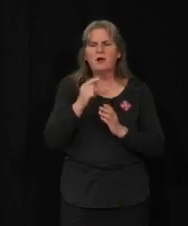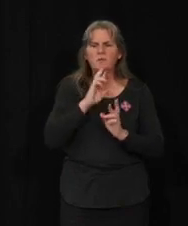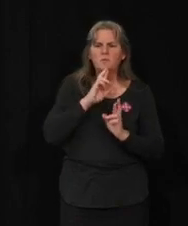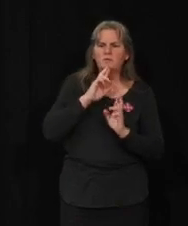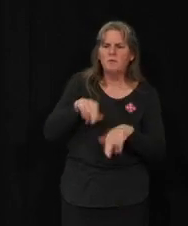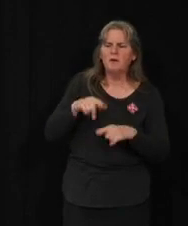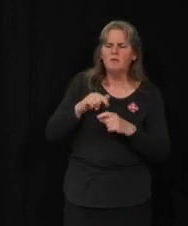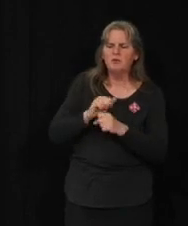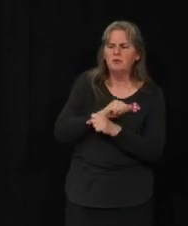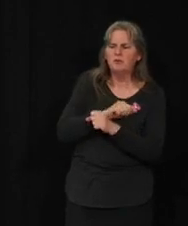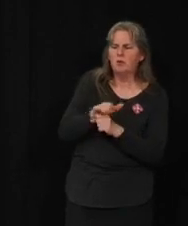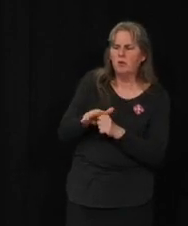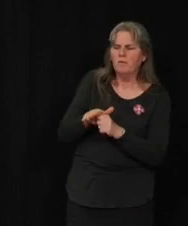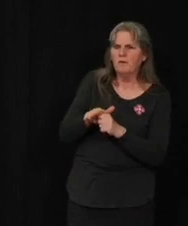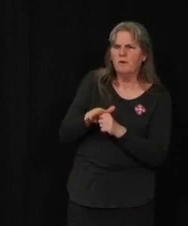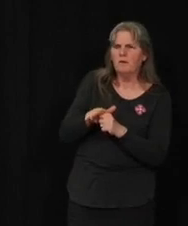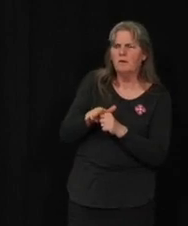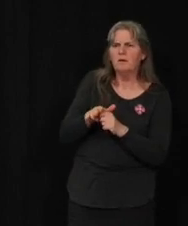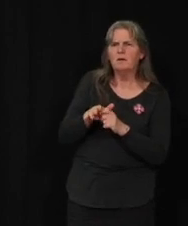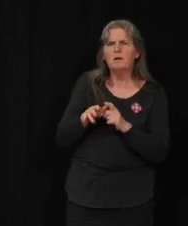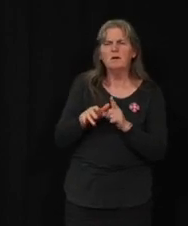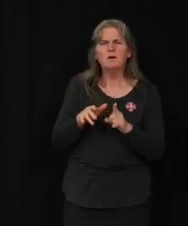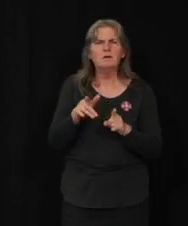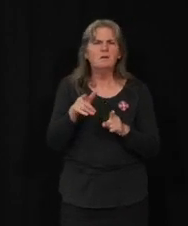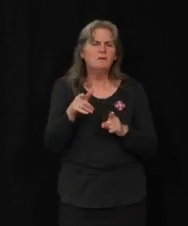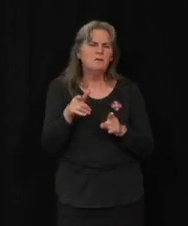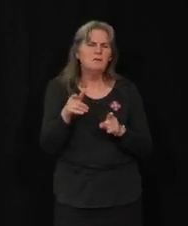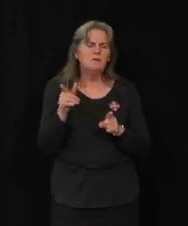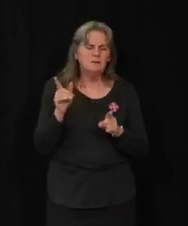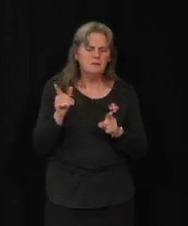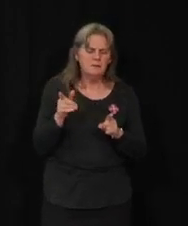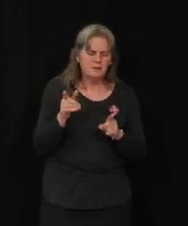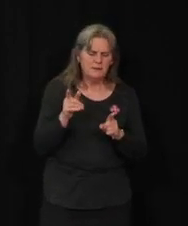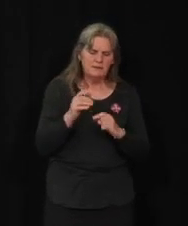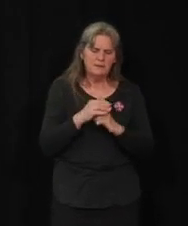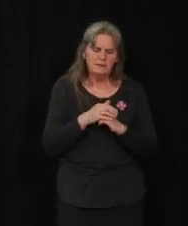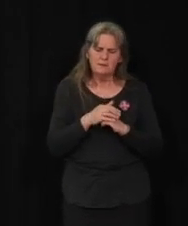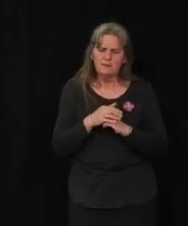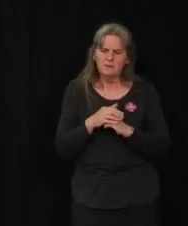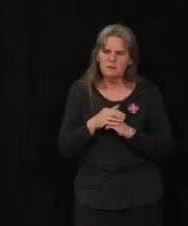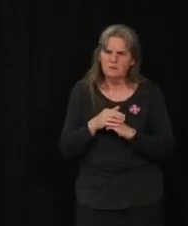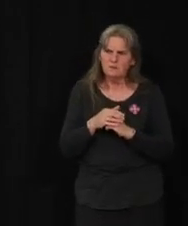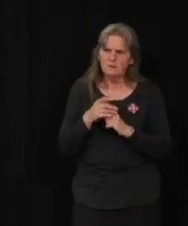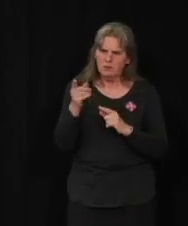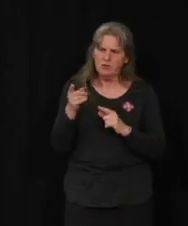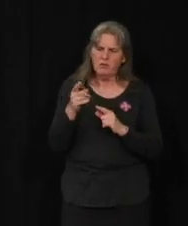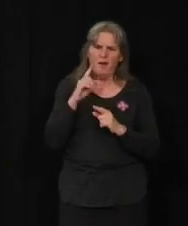response to COVID-19.